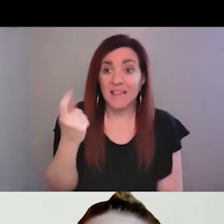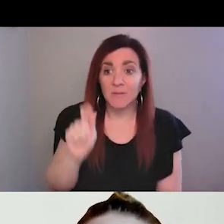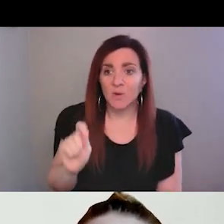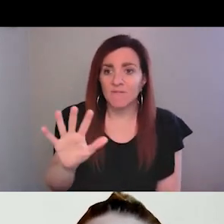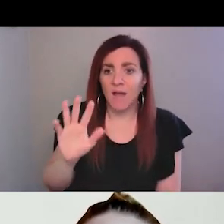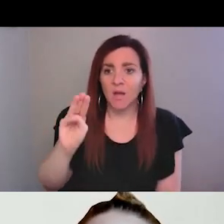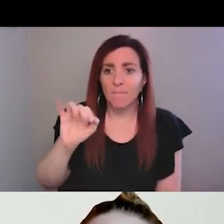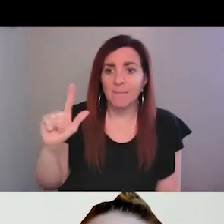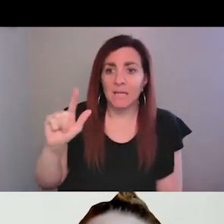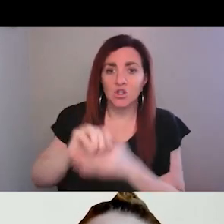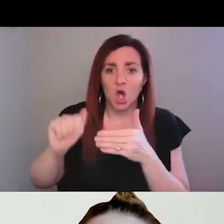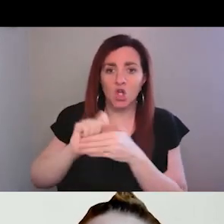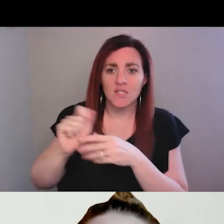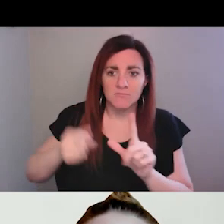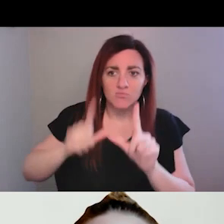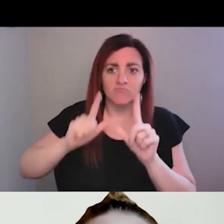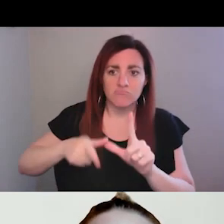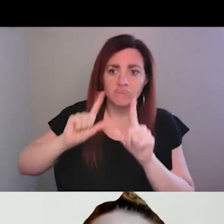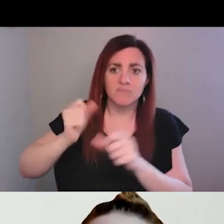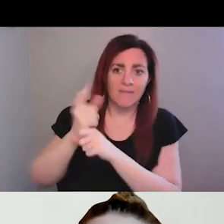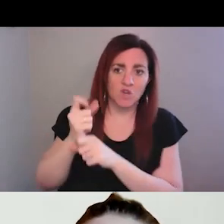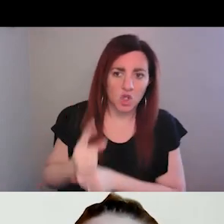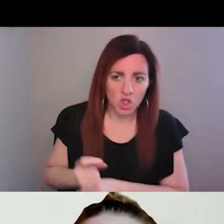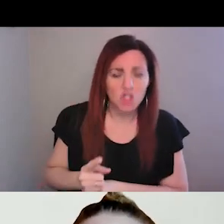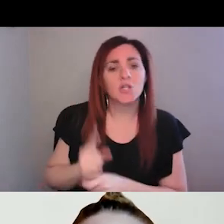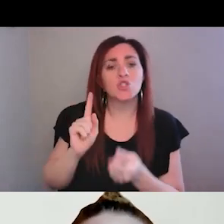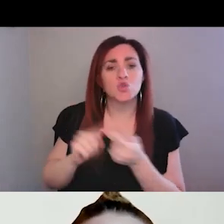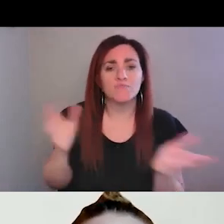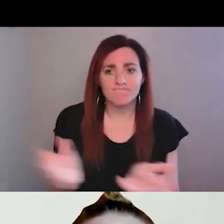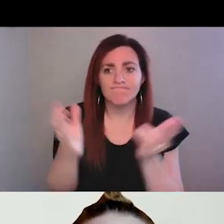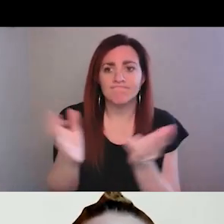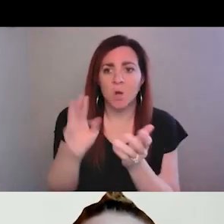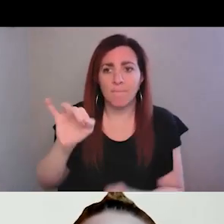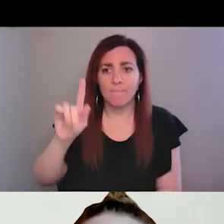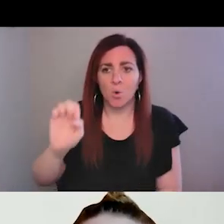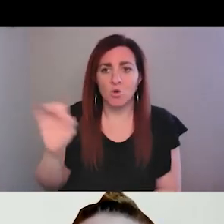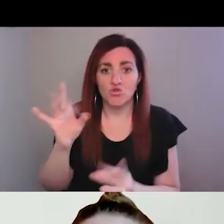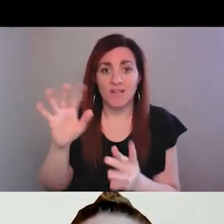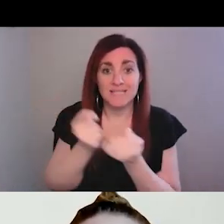EACH YEAR TO ENHANCE MOBILE CRISIS TEAMS AND ENSURE COVERAGE IN